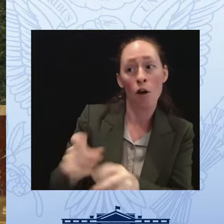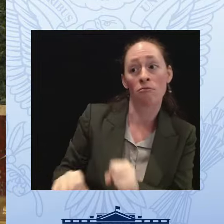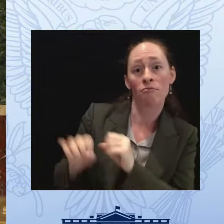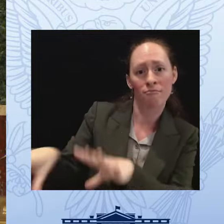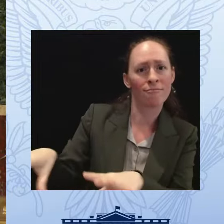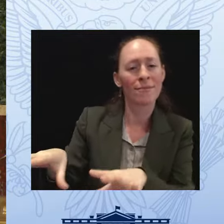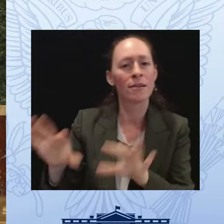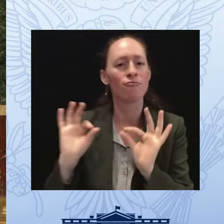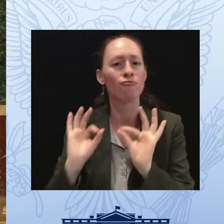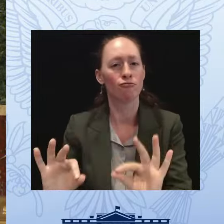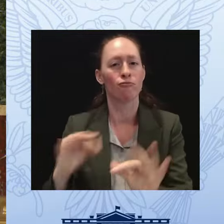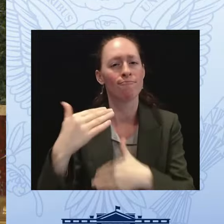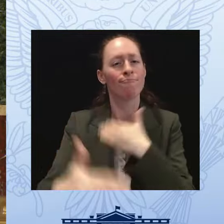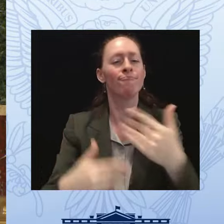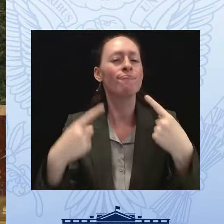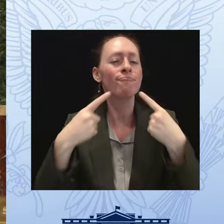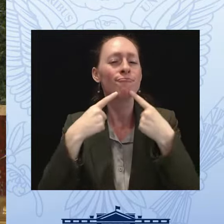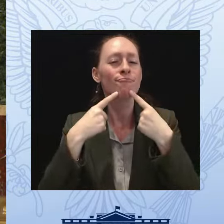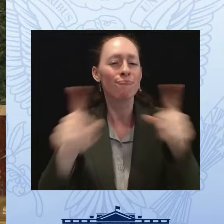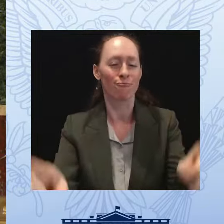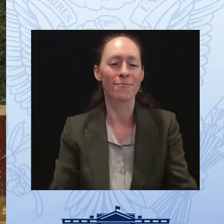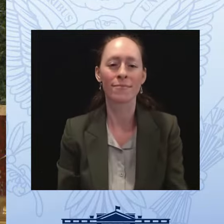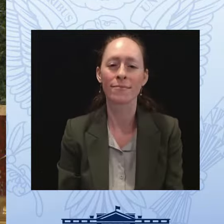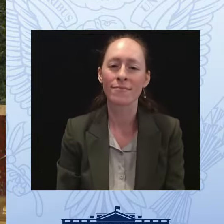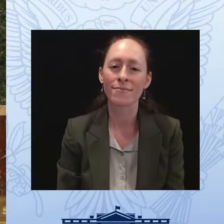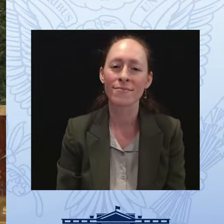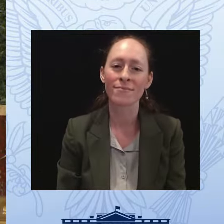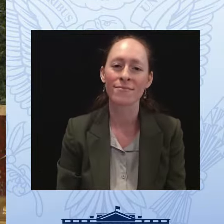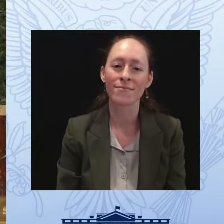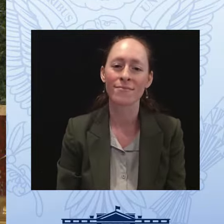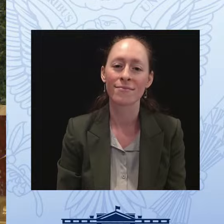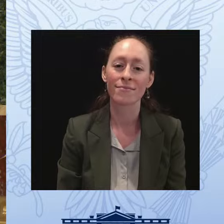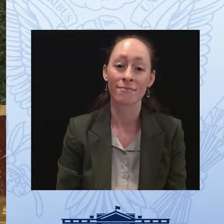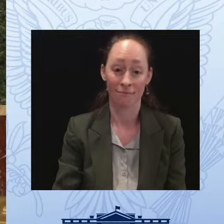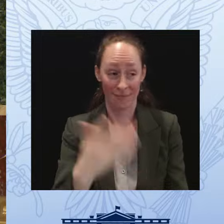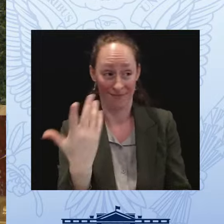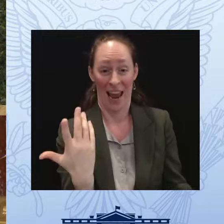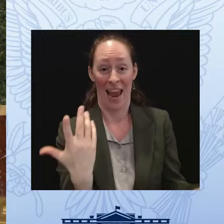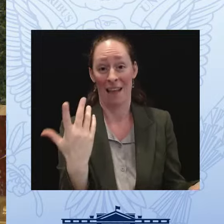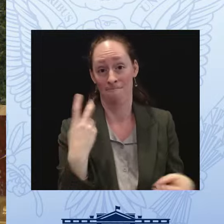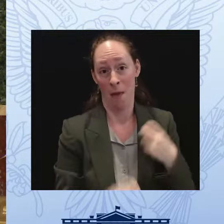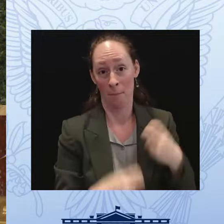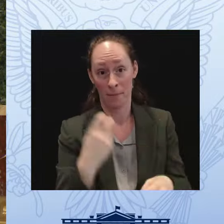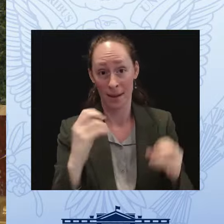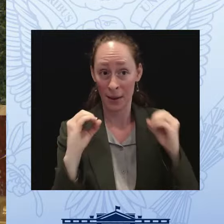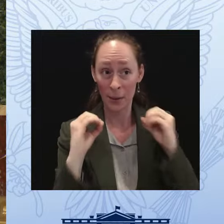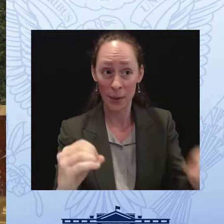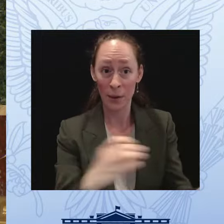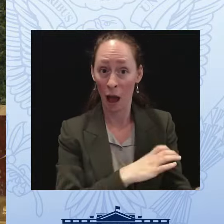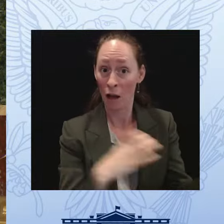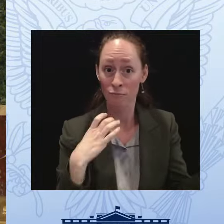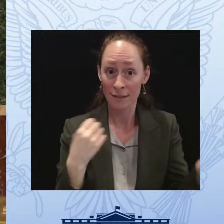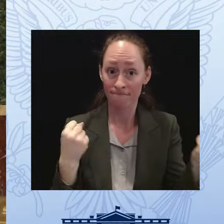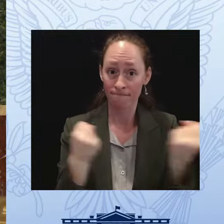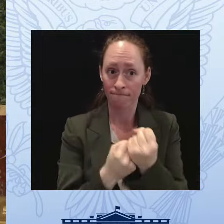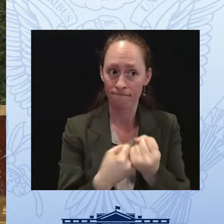to all of you to keep this momentum going. So, so many of you have found new innovative ways